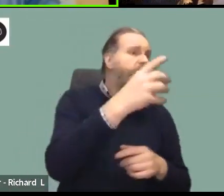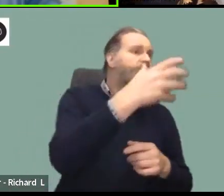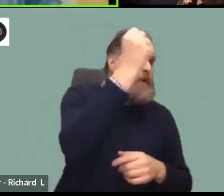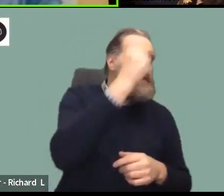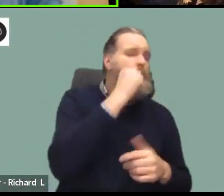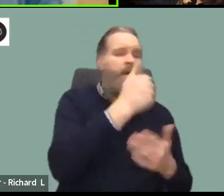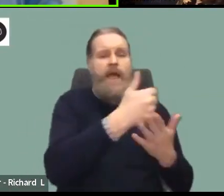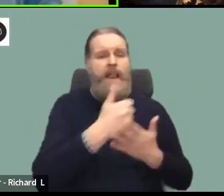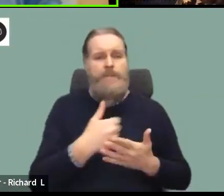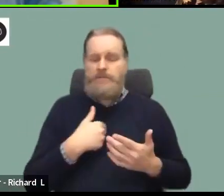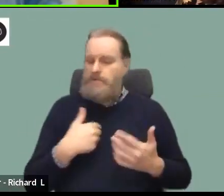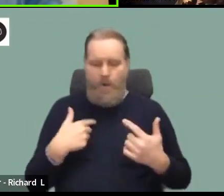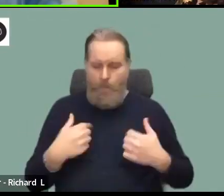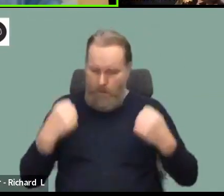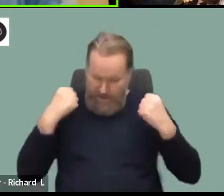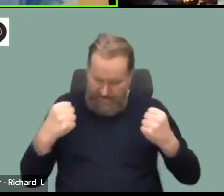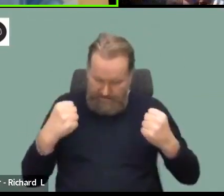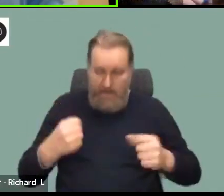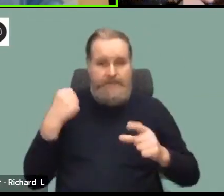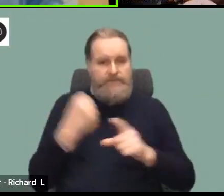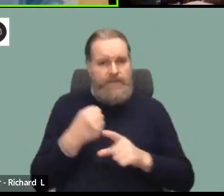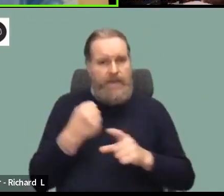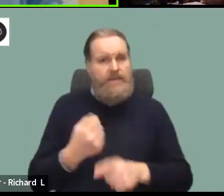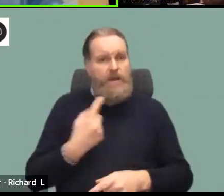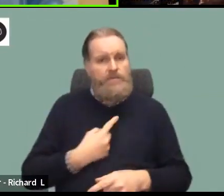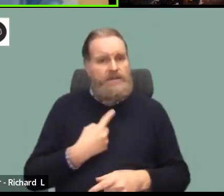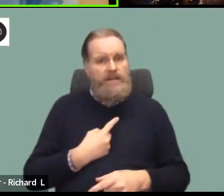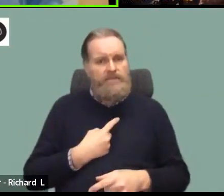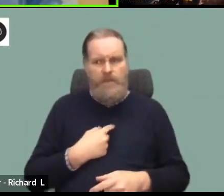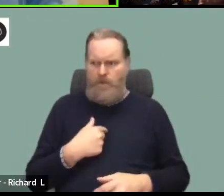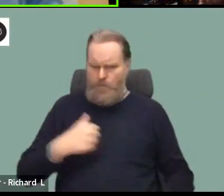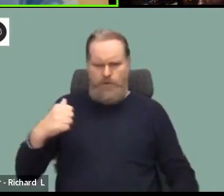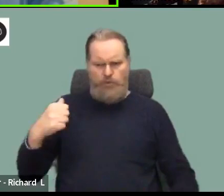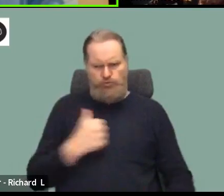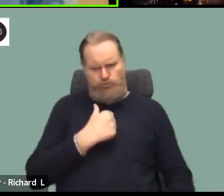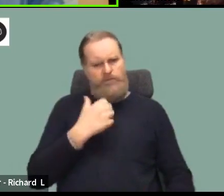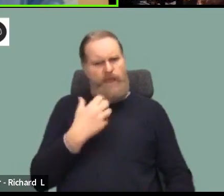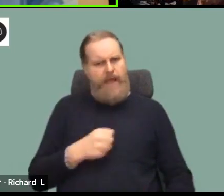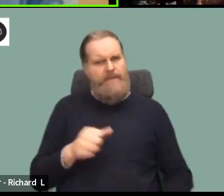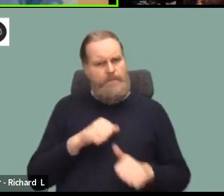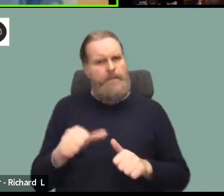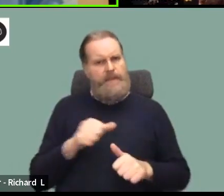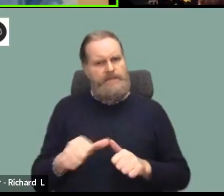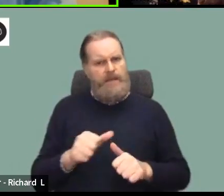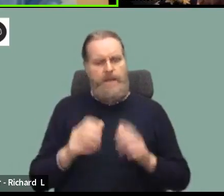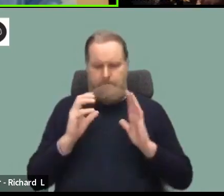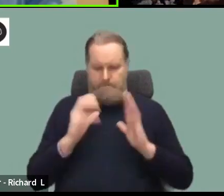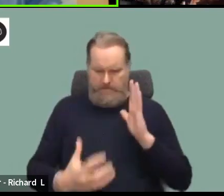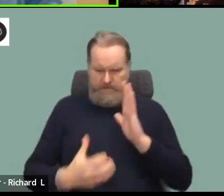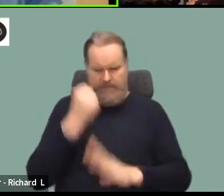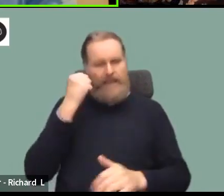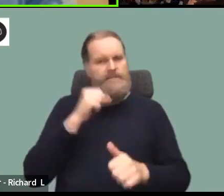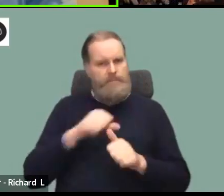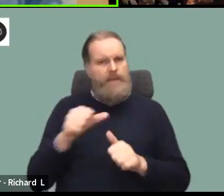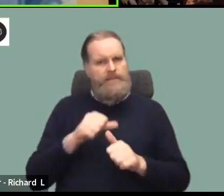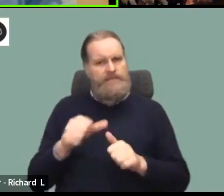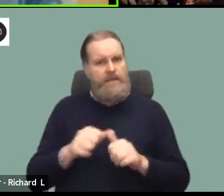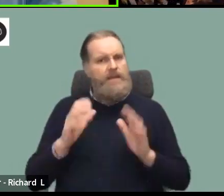win can't hope that others will win for us we have. to do today do it for ourselves. If our belief is we deserve. better. I mean Muscat We must get better way We must get better. We have the biggest bulk we've